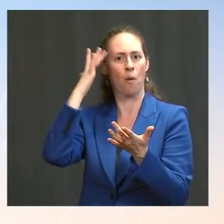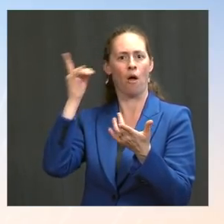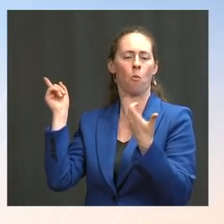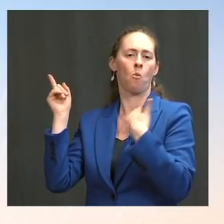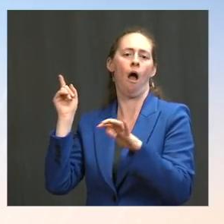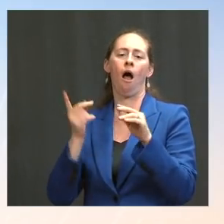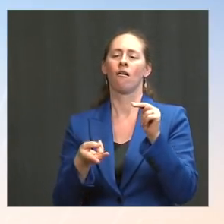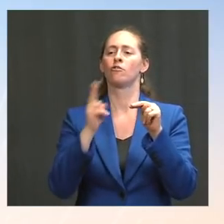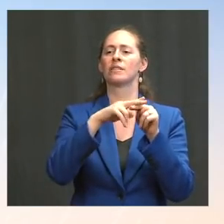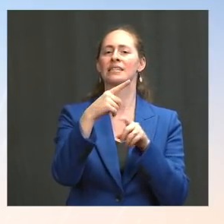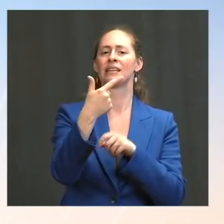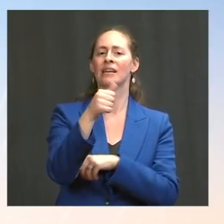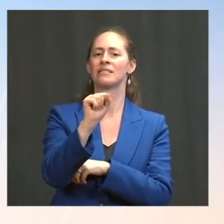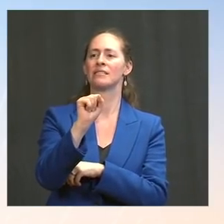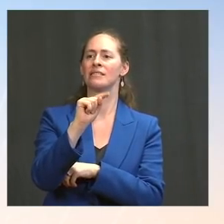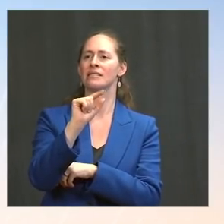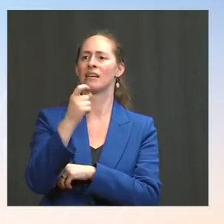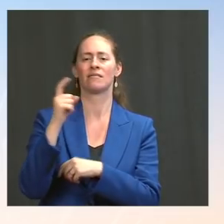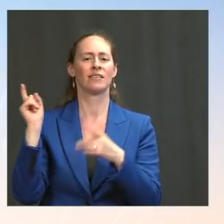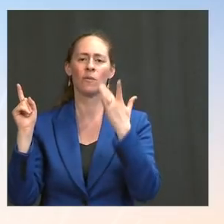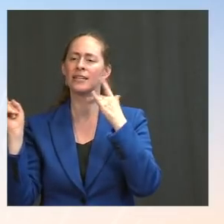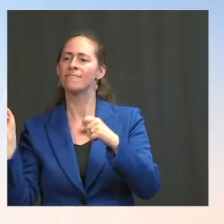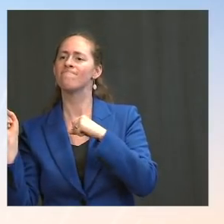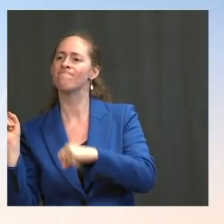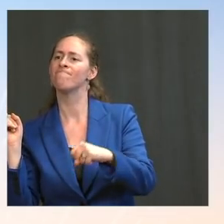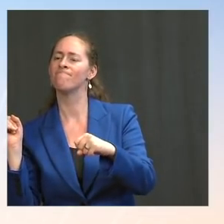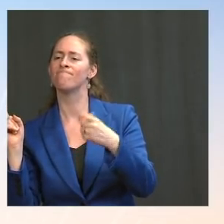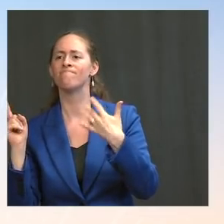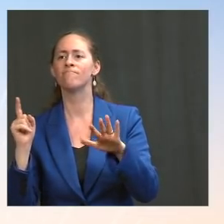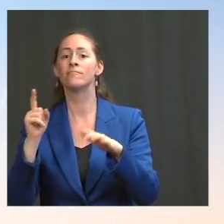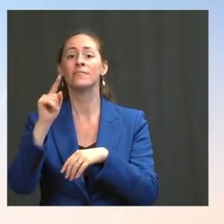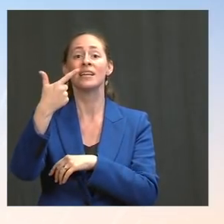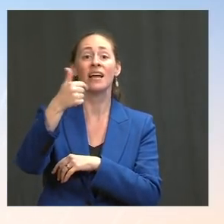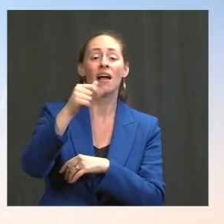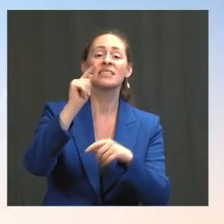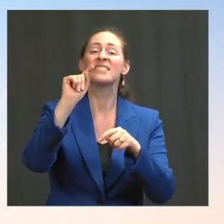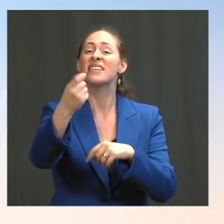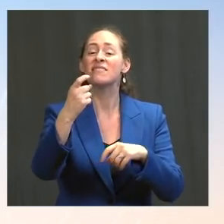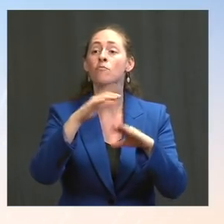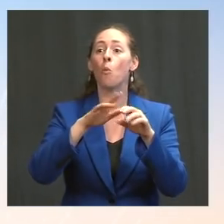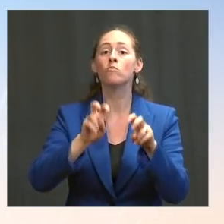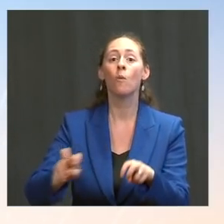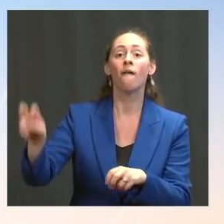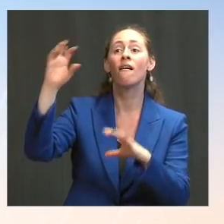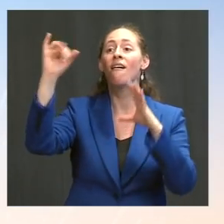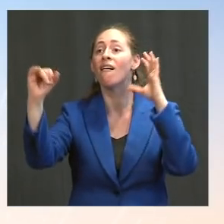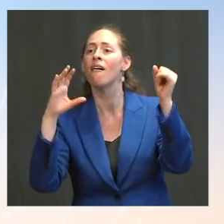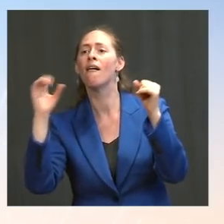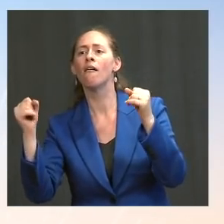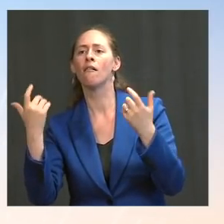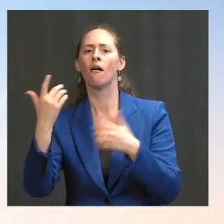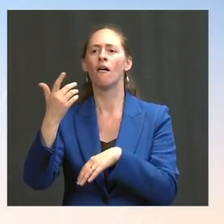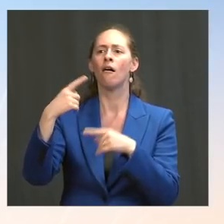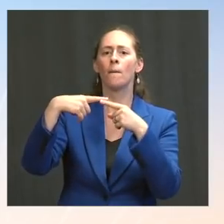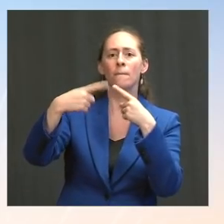on the impact of individuals and consumers: Absolutely. I mean that's one of the core reasons why the President was opposed to a gas tax